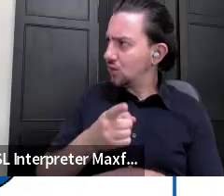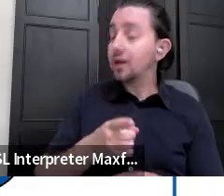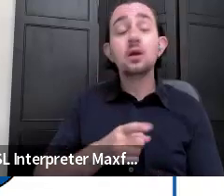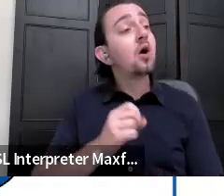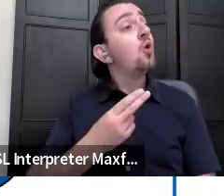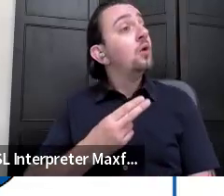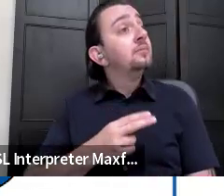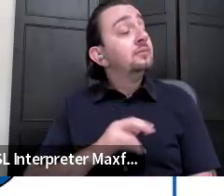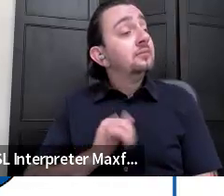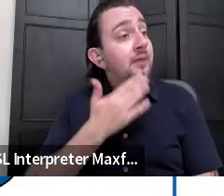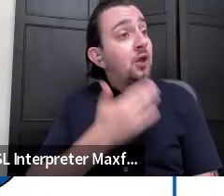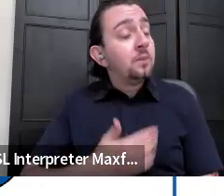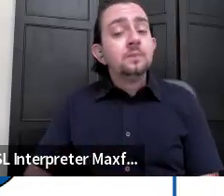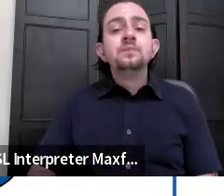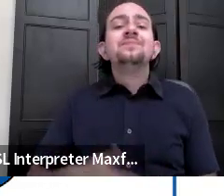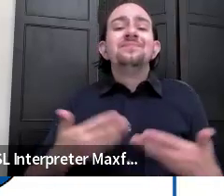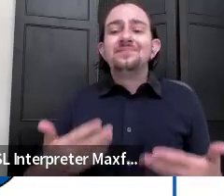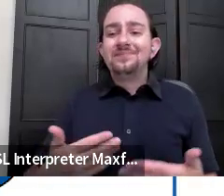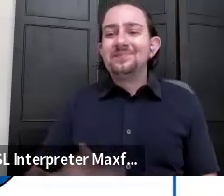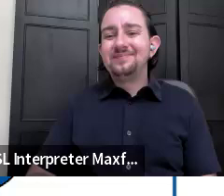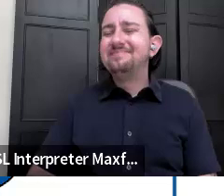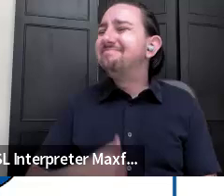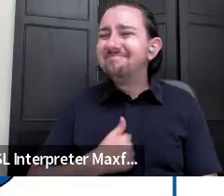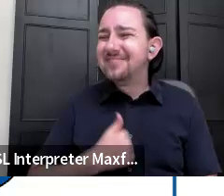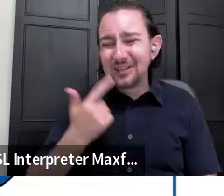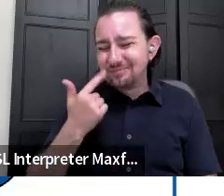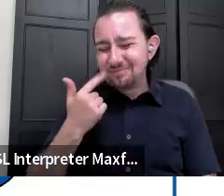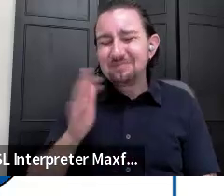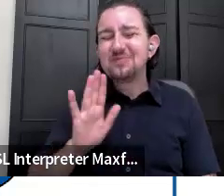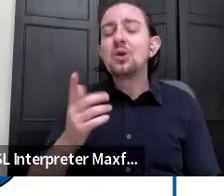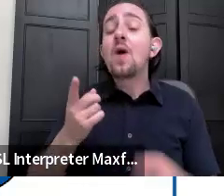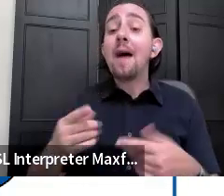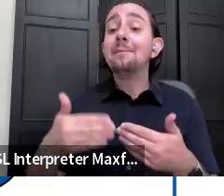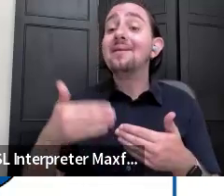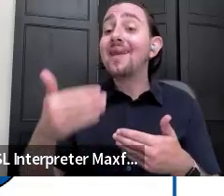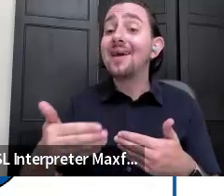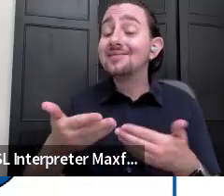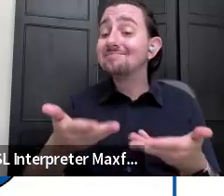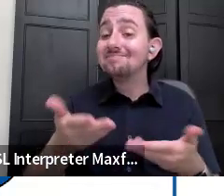Okay. So -- sorry; where do we go next?